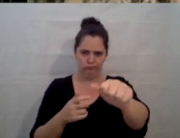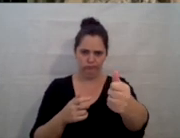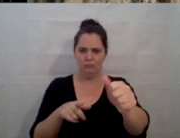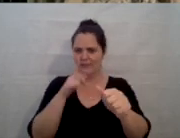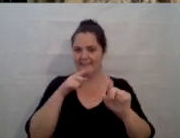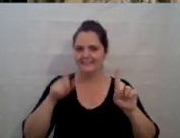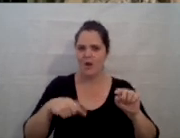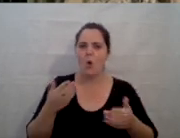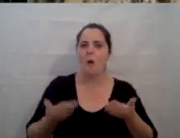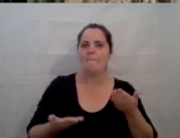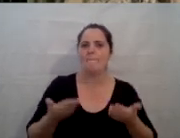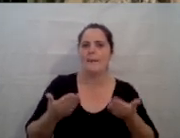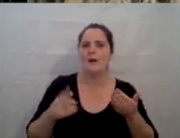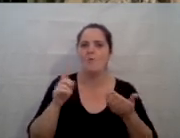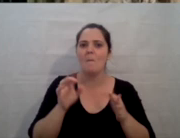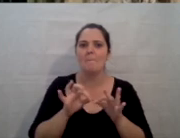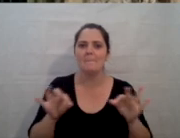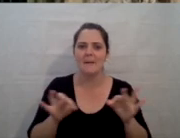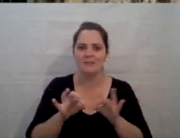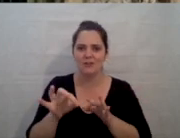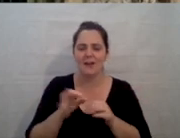start comparing. Now one of the things you cannot do when you're sighting